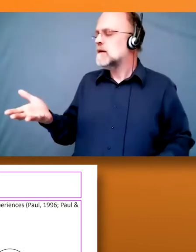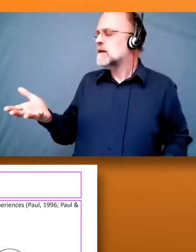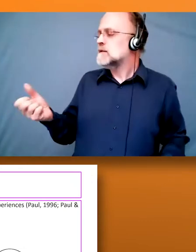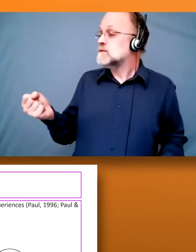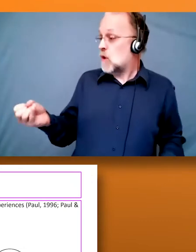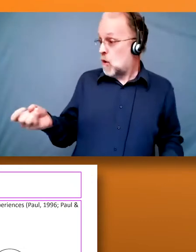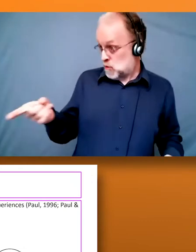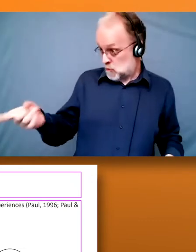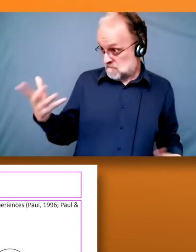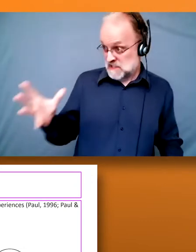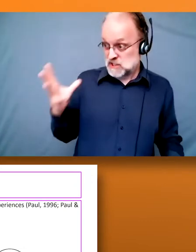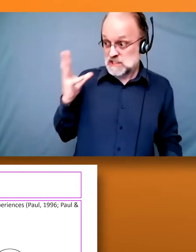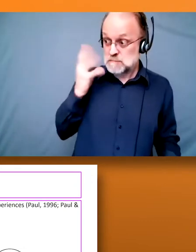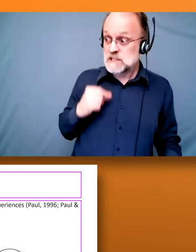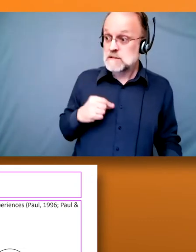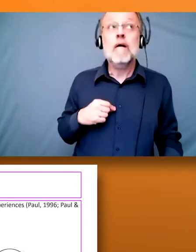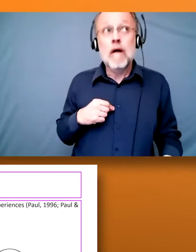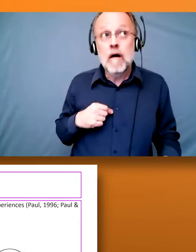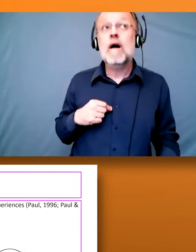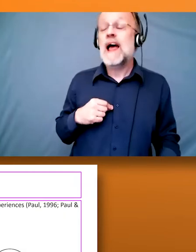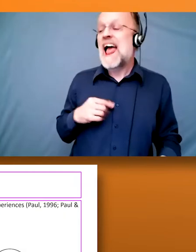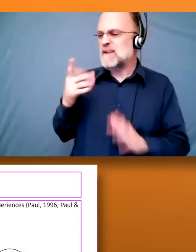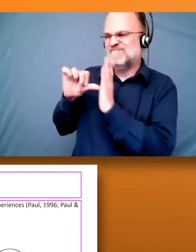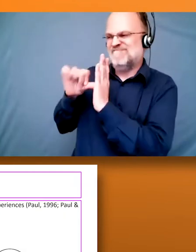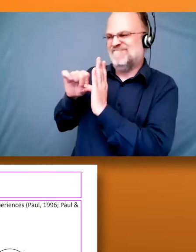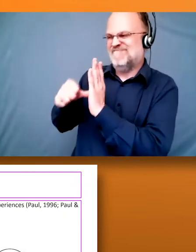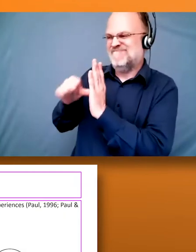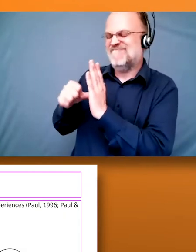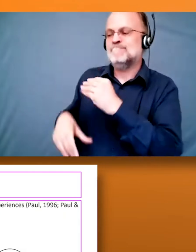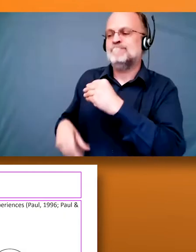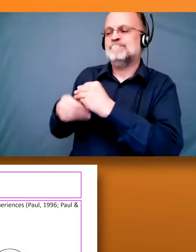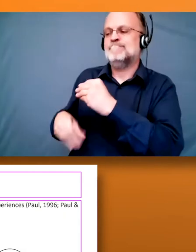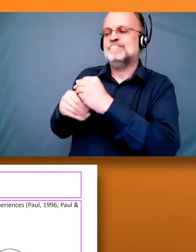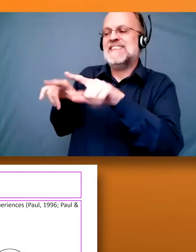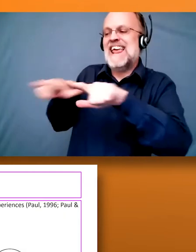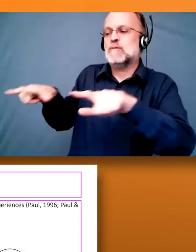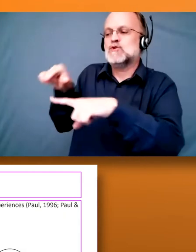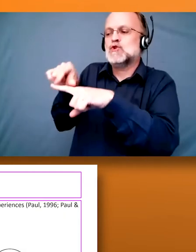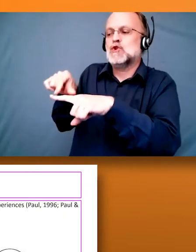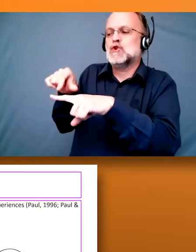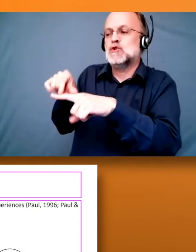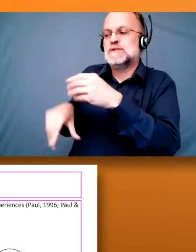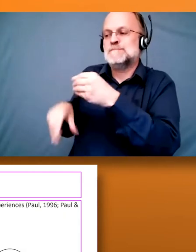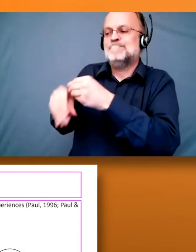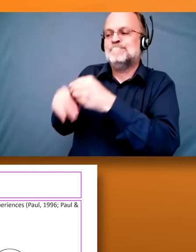So it's taking something that they've already experienced and reinforcing all of that with language.